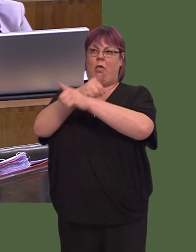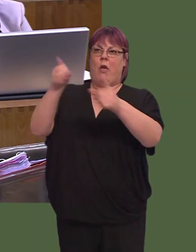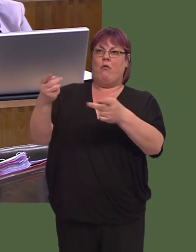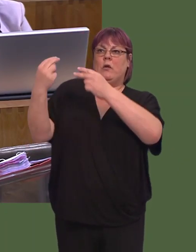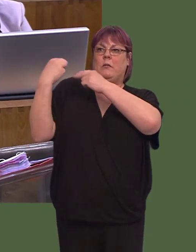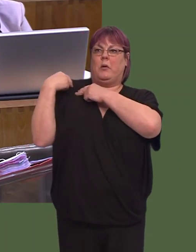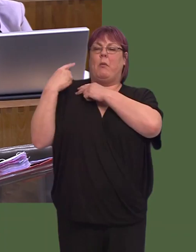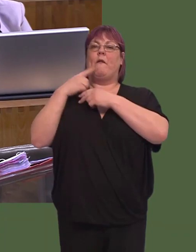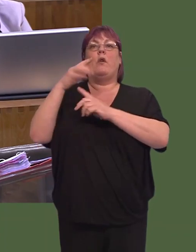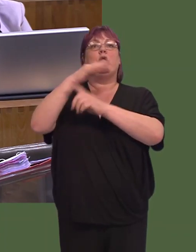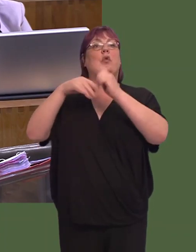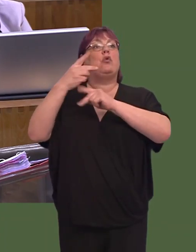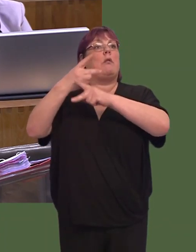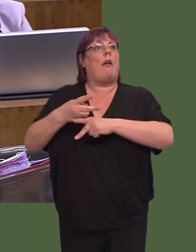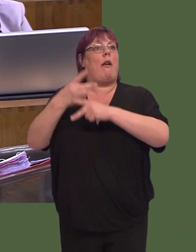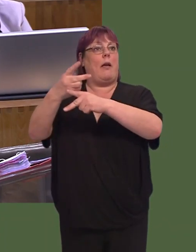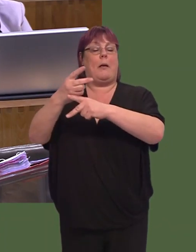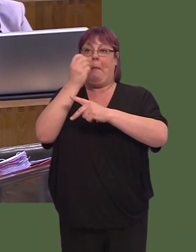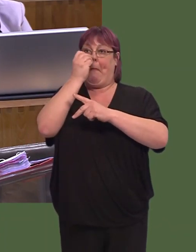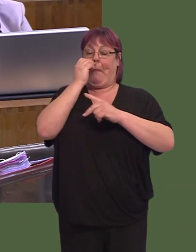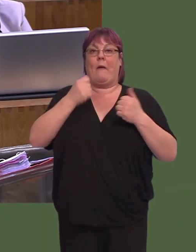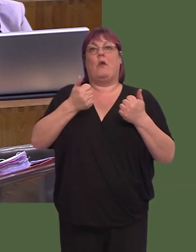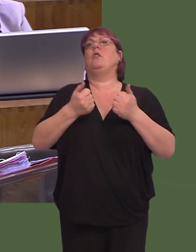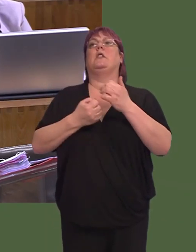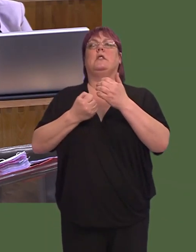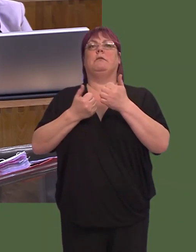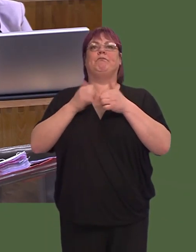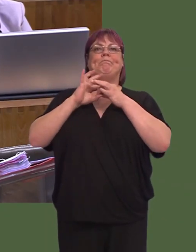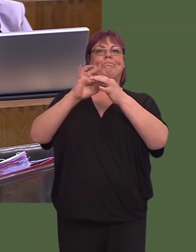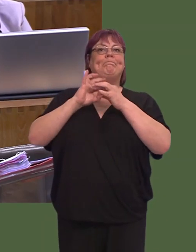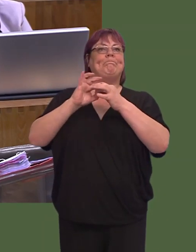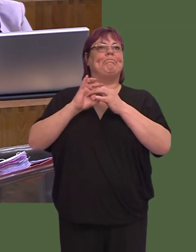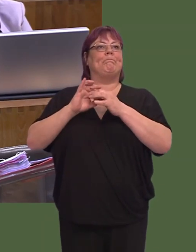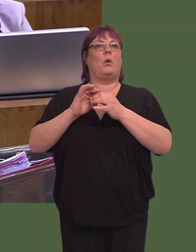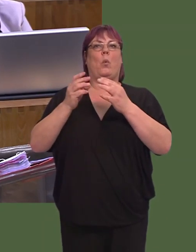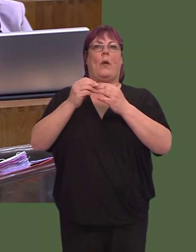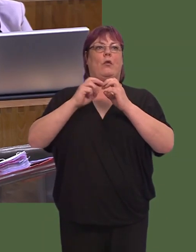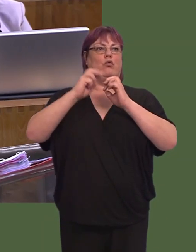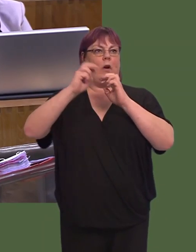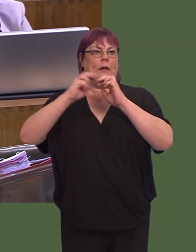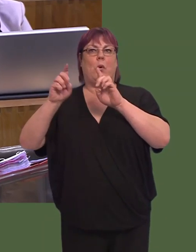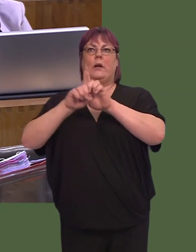And we have a very well-developed bond with them around travel and health travel in particular.